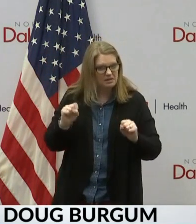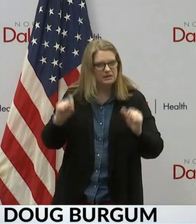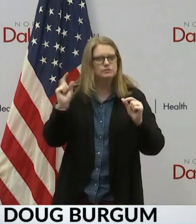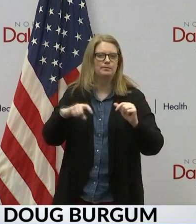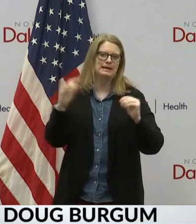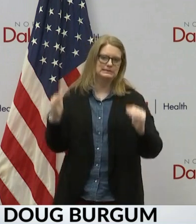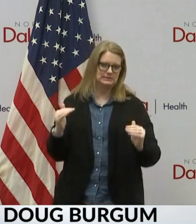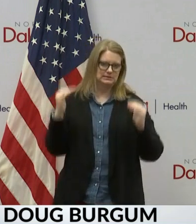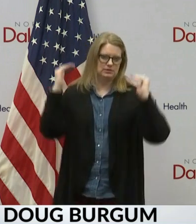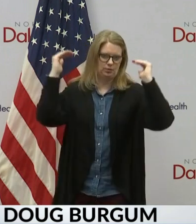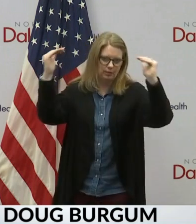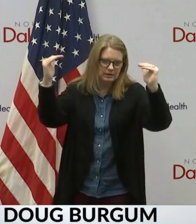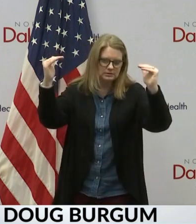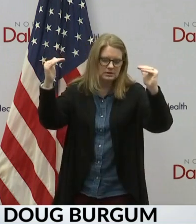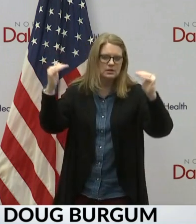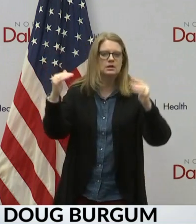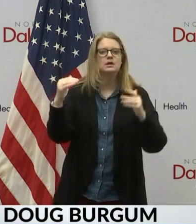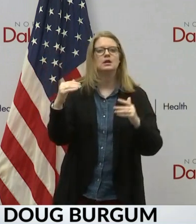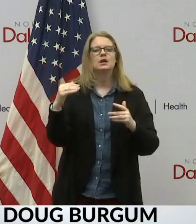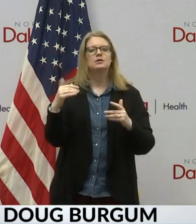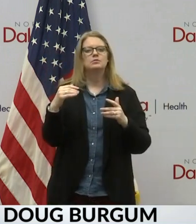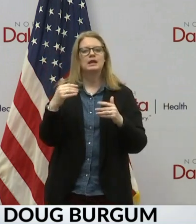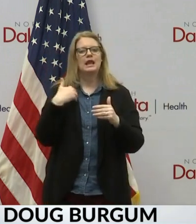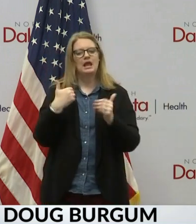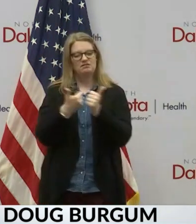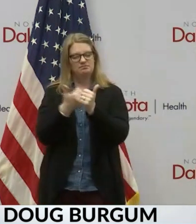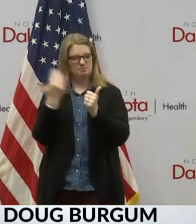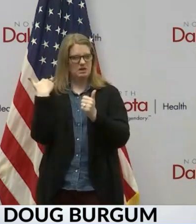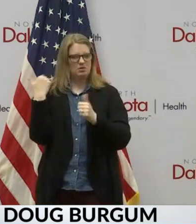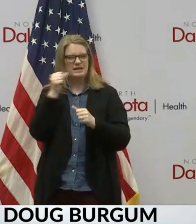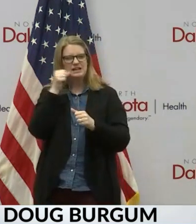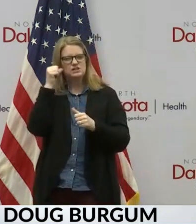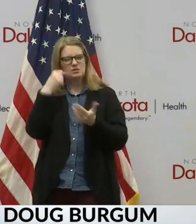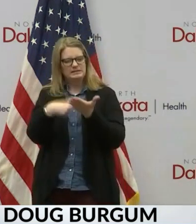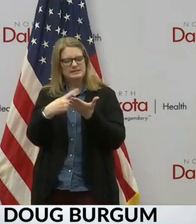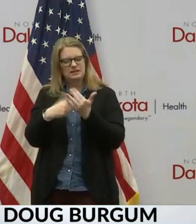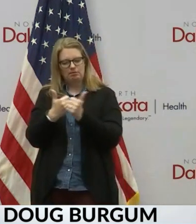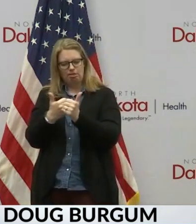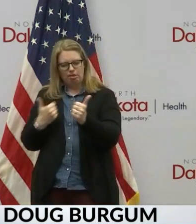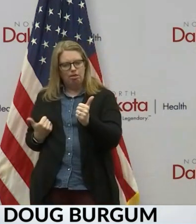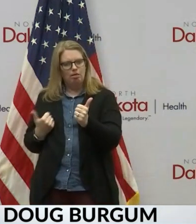SMART RESTART WAS THAT WE HAD TO INCREASE OUR TESTING CAPACITY. AS I SHARED YESTERDAY ON